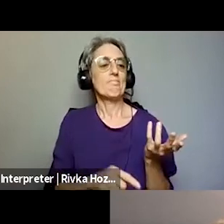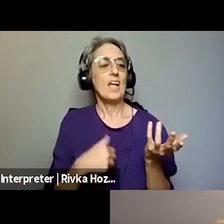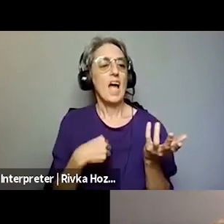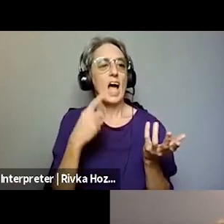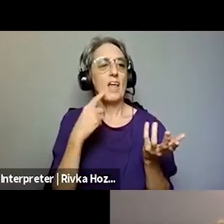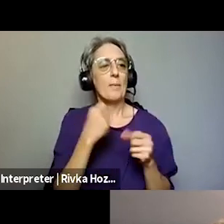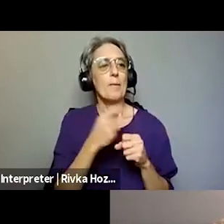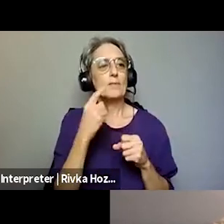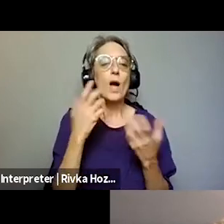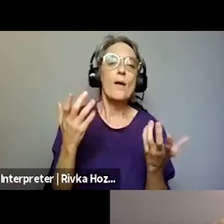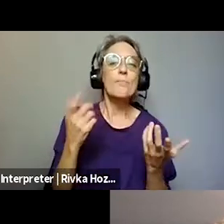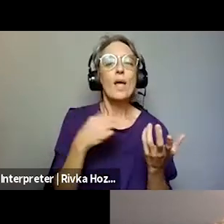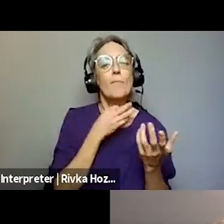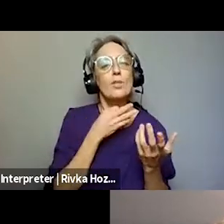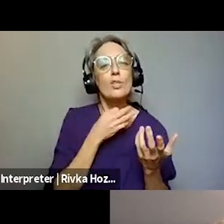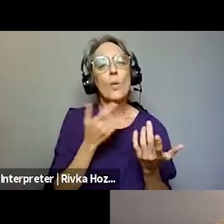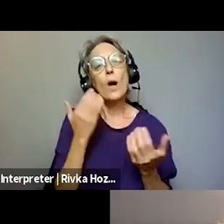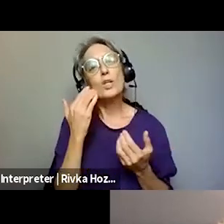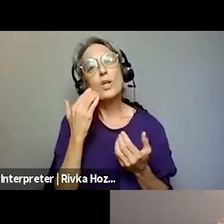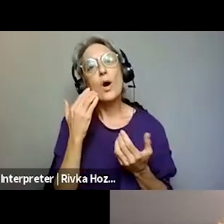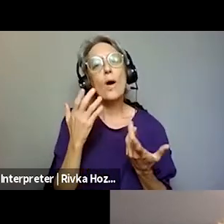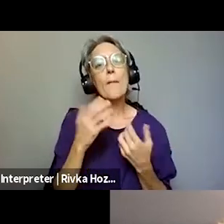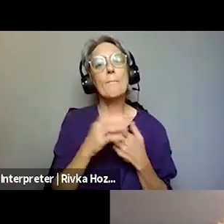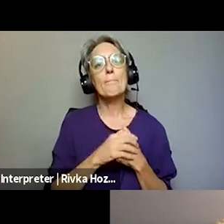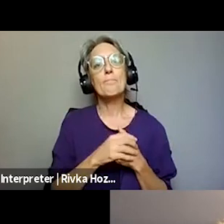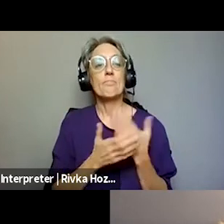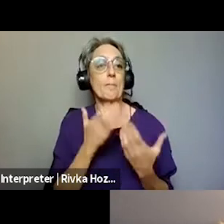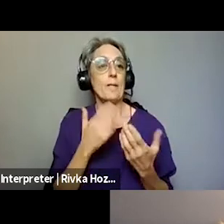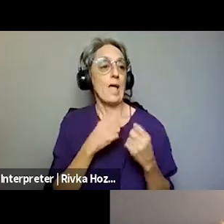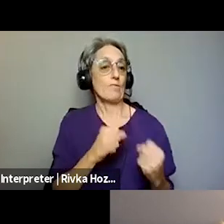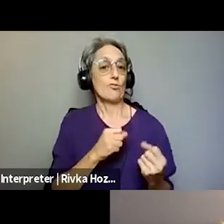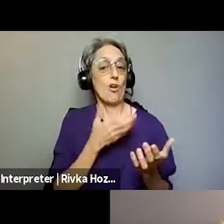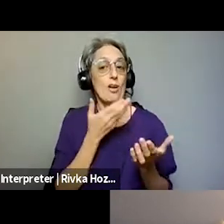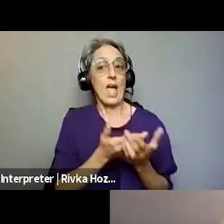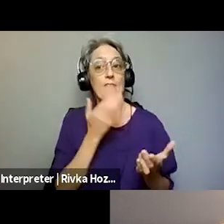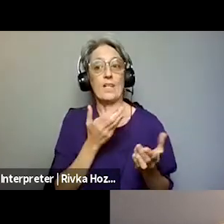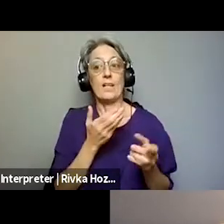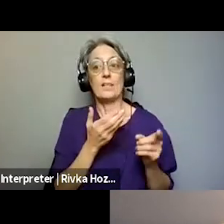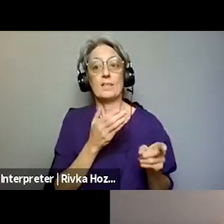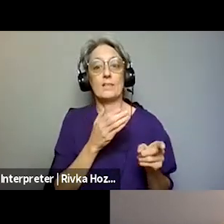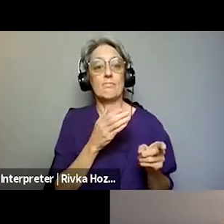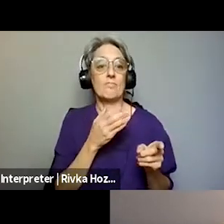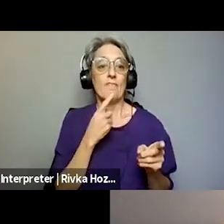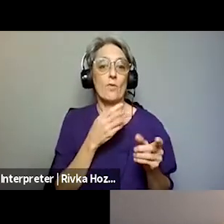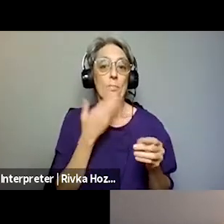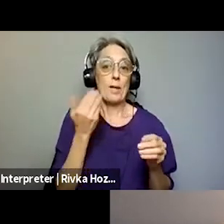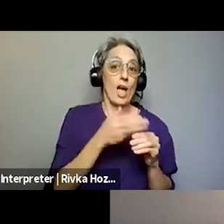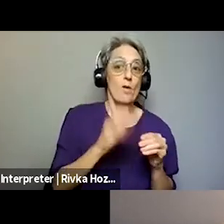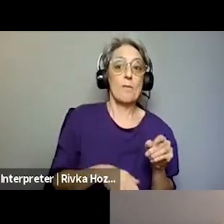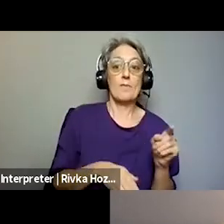be interested to know if there was strong evidence based on better outcomes there.